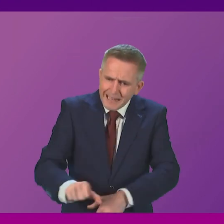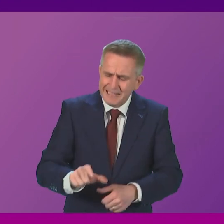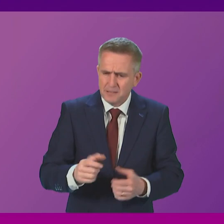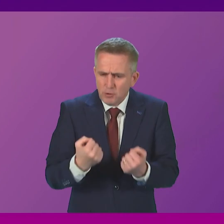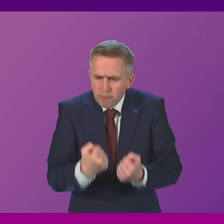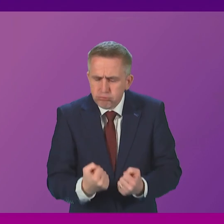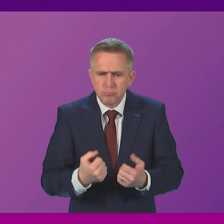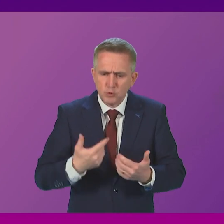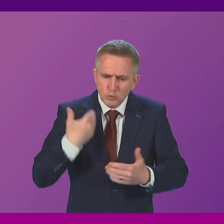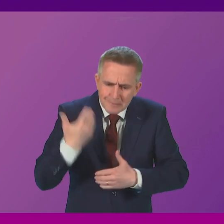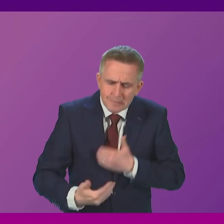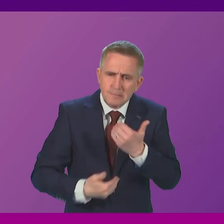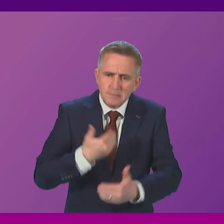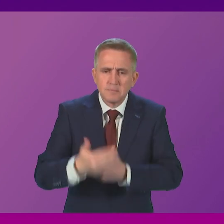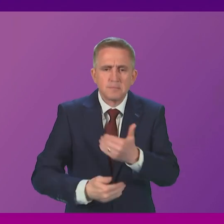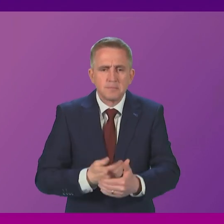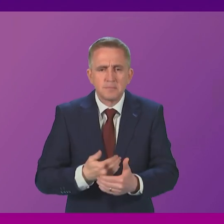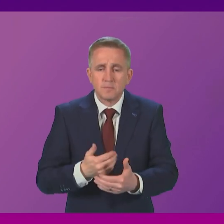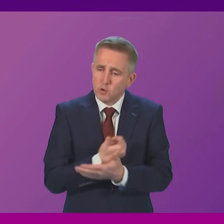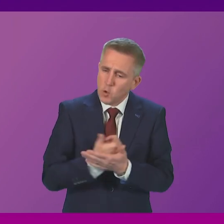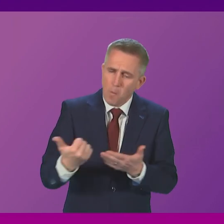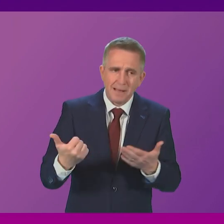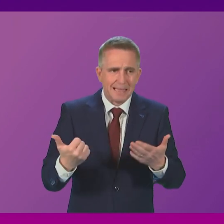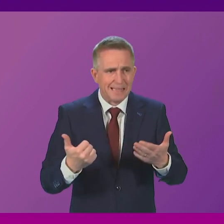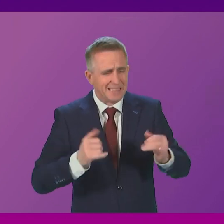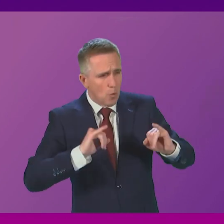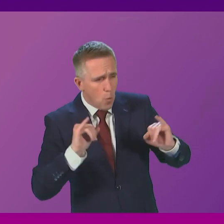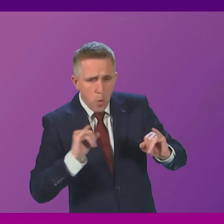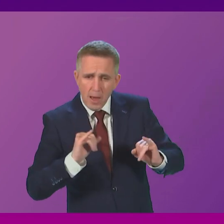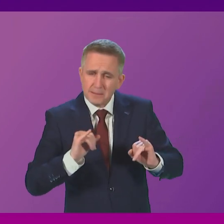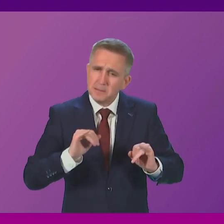It is often in the darkest of hours that we see the best of humanity.